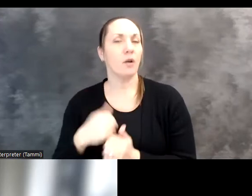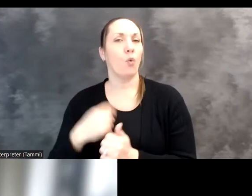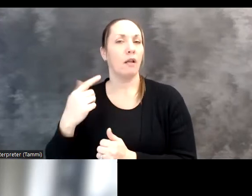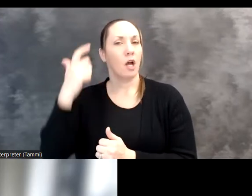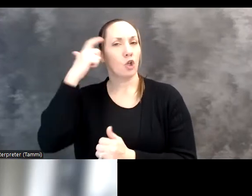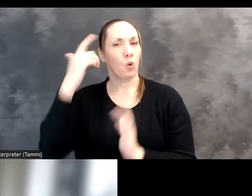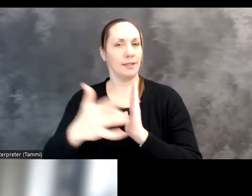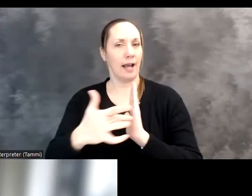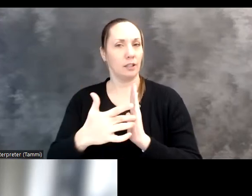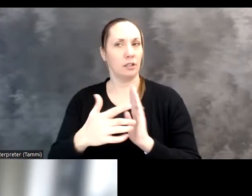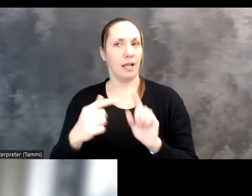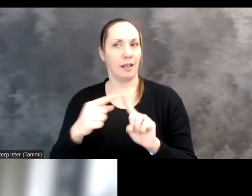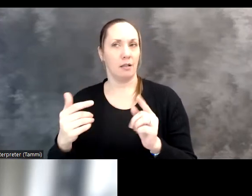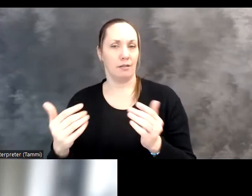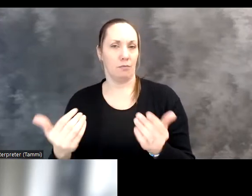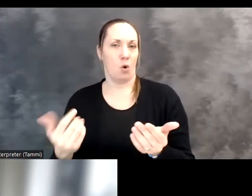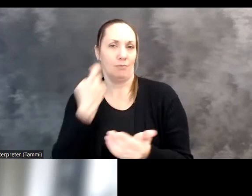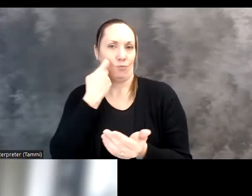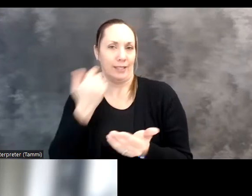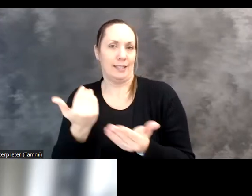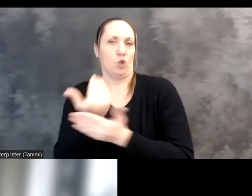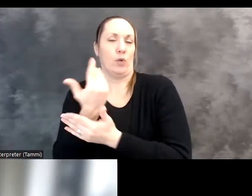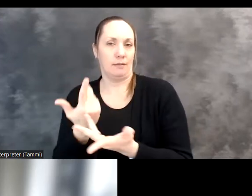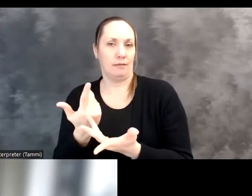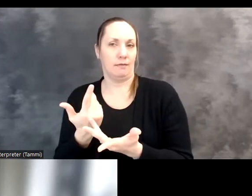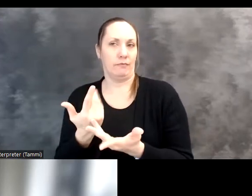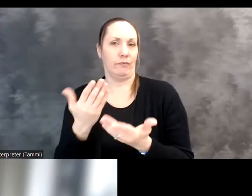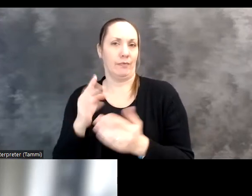edge. There are inherent risks associated with